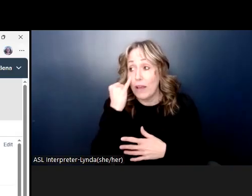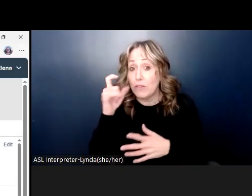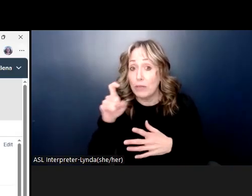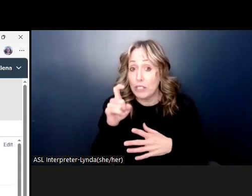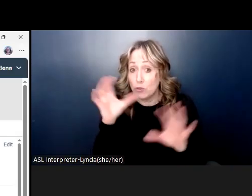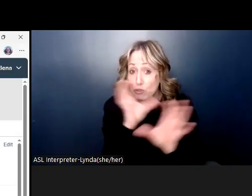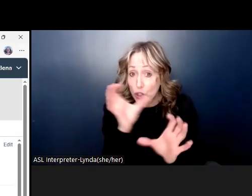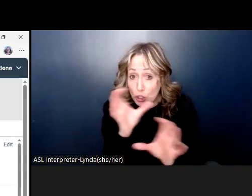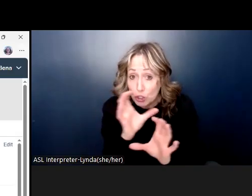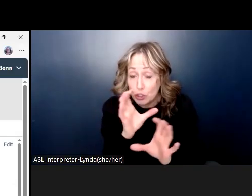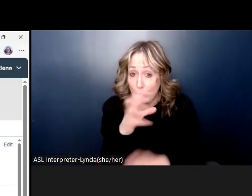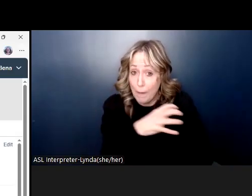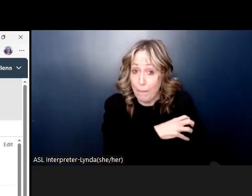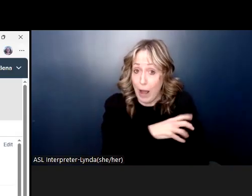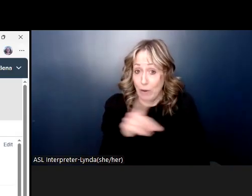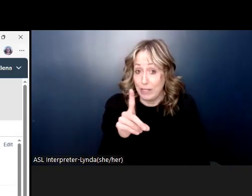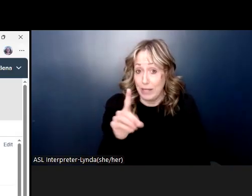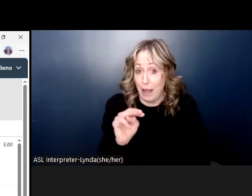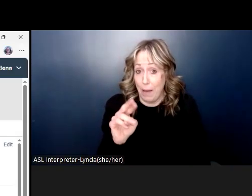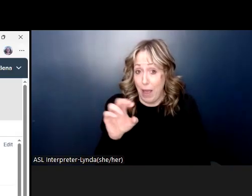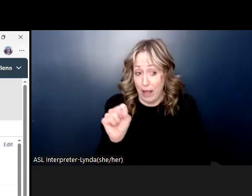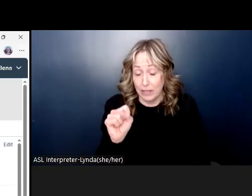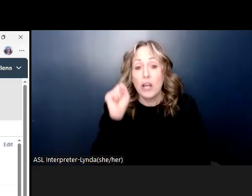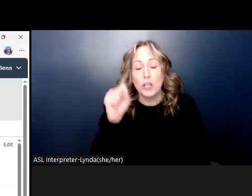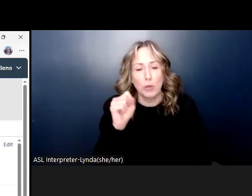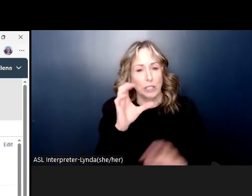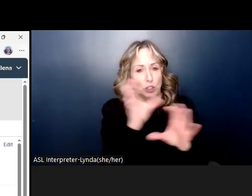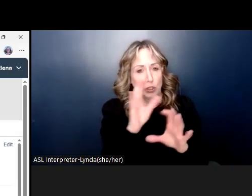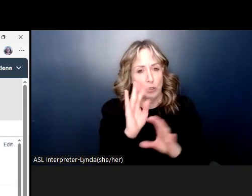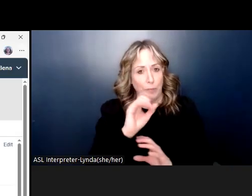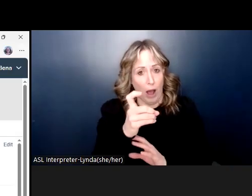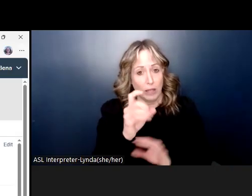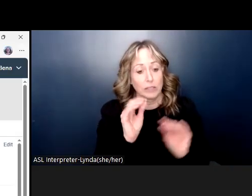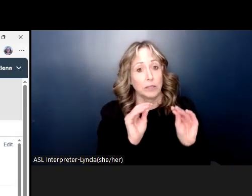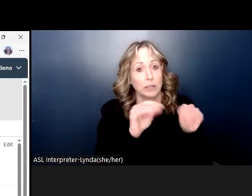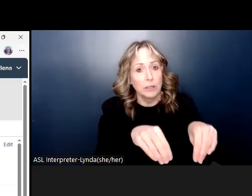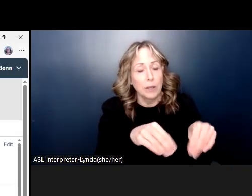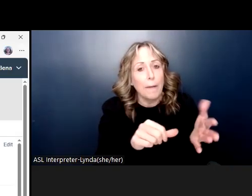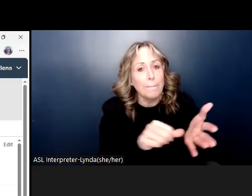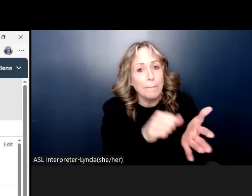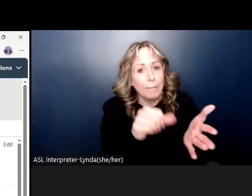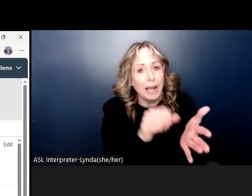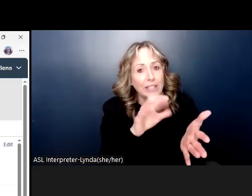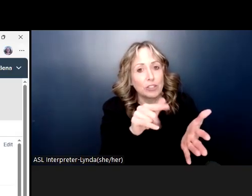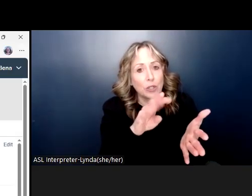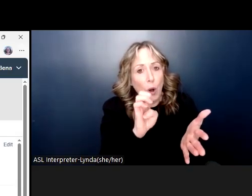for some reason, you could just go to the search box and power DMs. Type in the page code, and it will take you to the documents that you may be looking for.